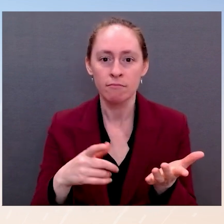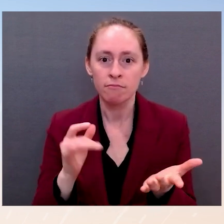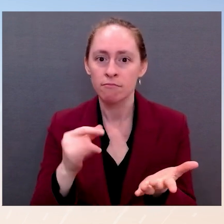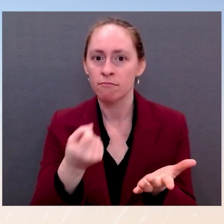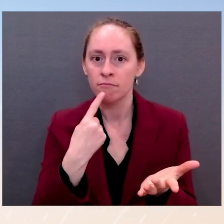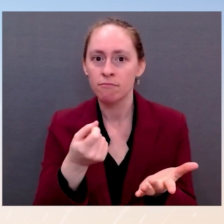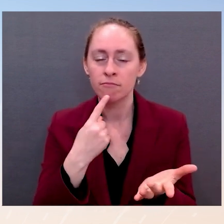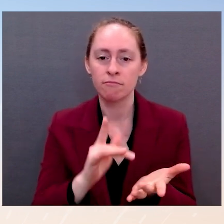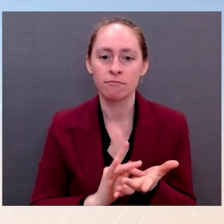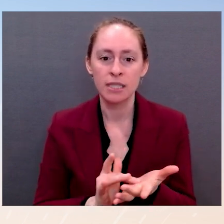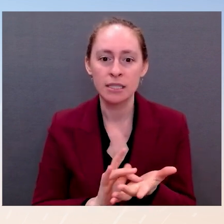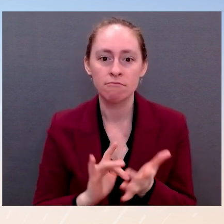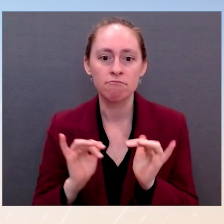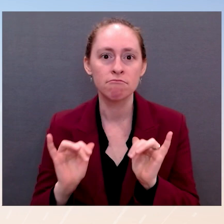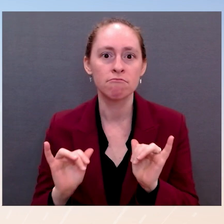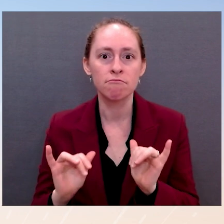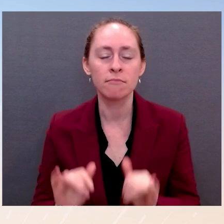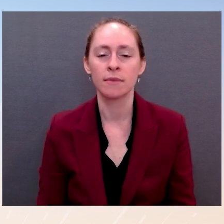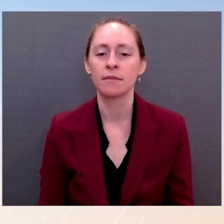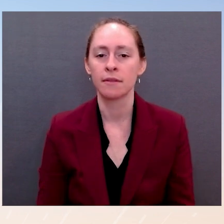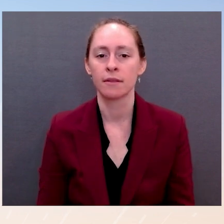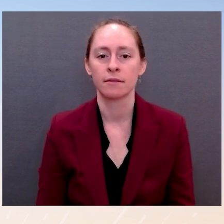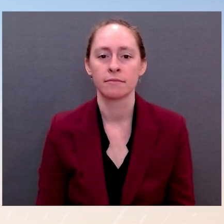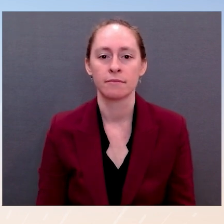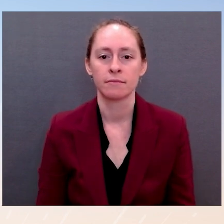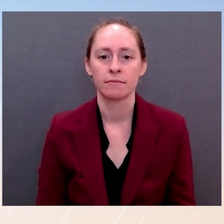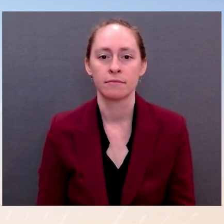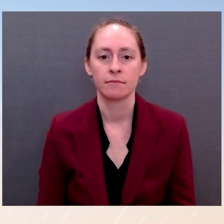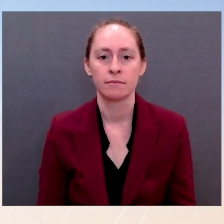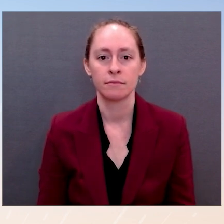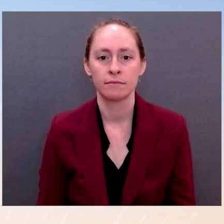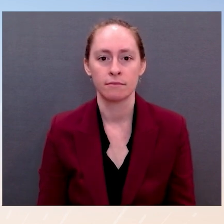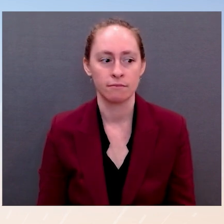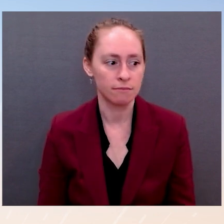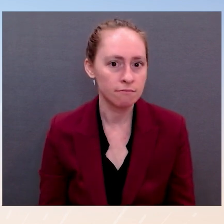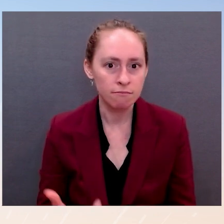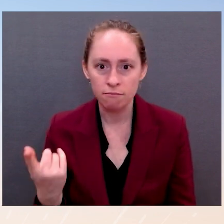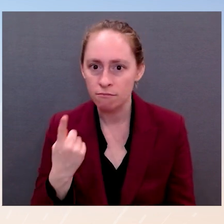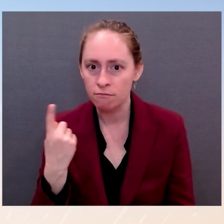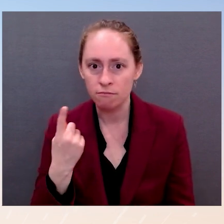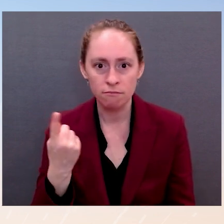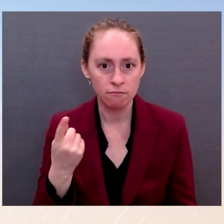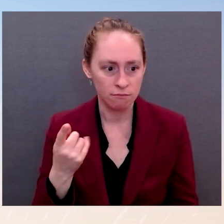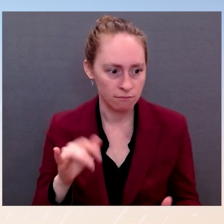to get it removed and to begin treatment in a way. My kids are the reason that I'm here today.